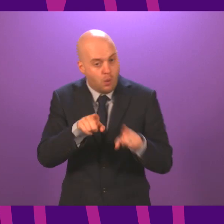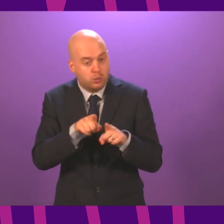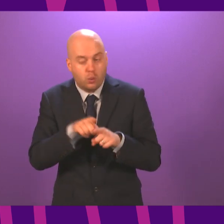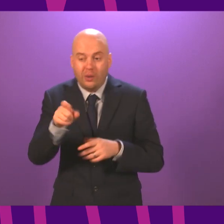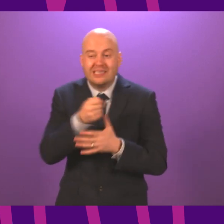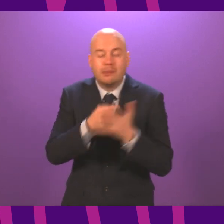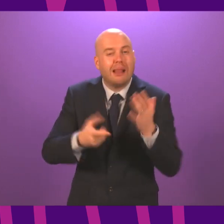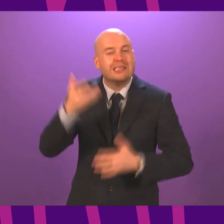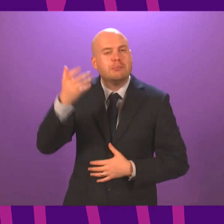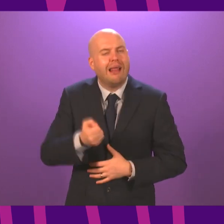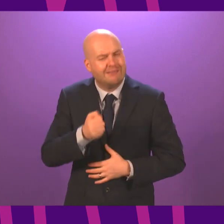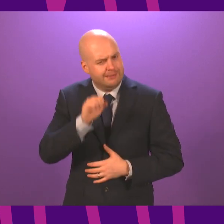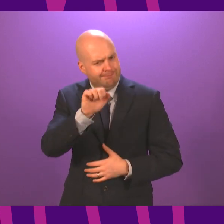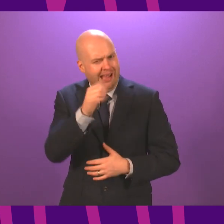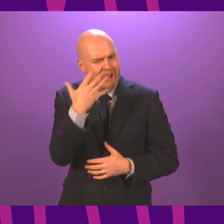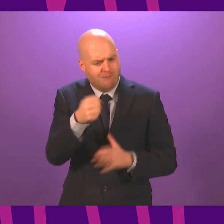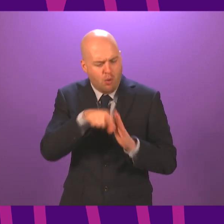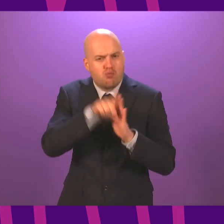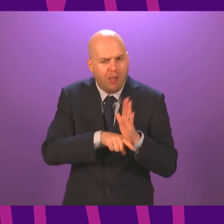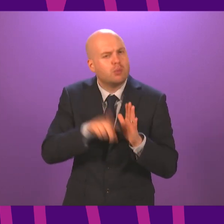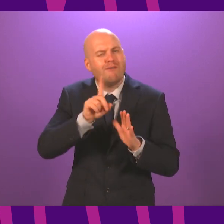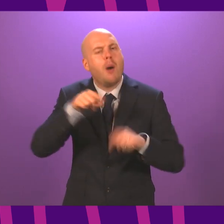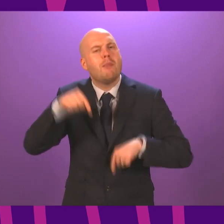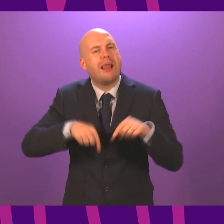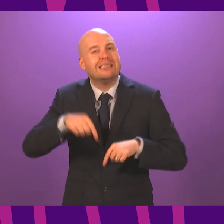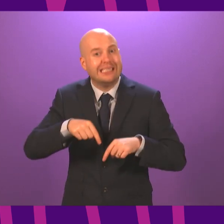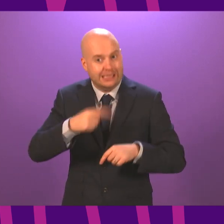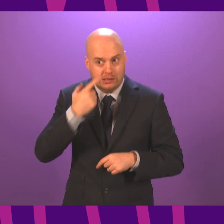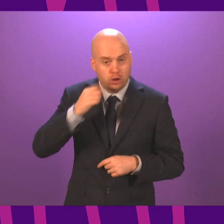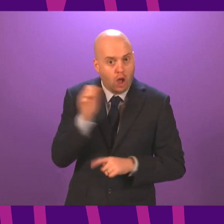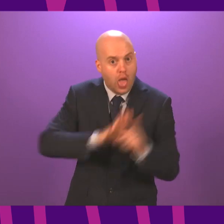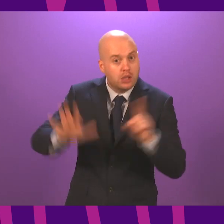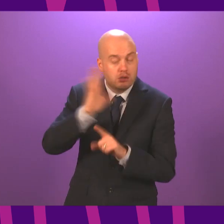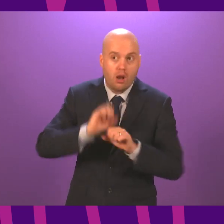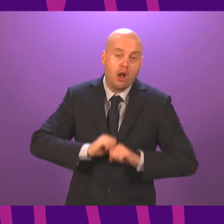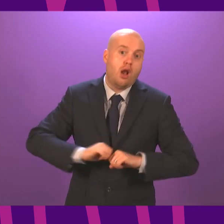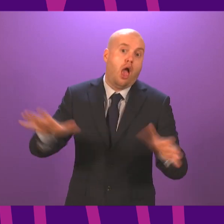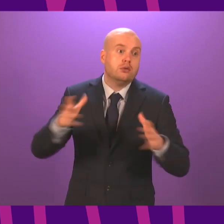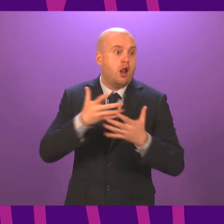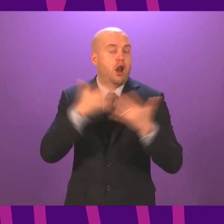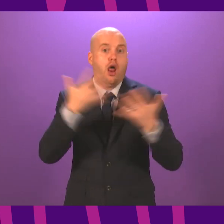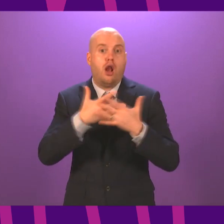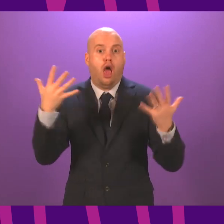That rule has led to thousands of Scots losing their mobility component and Motability vehicles. Shirley-Anne Somerville: We are developing our policy work